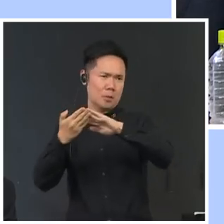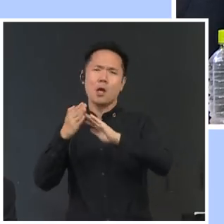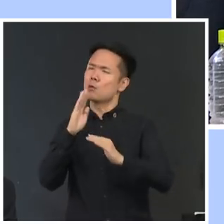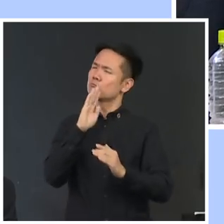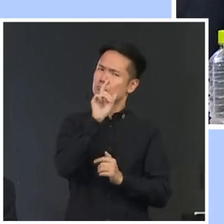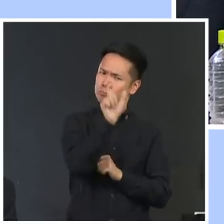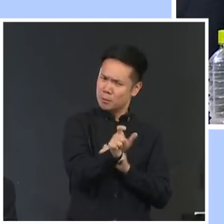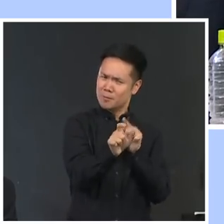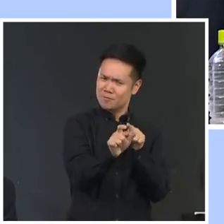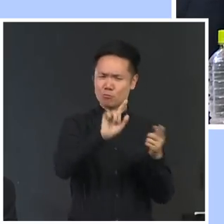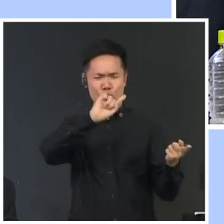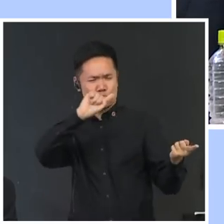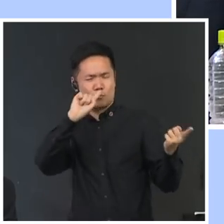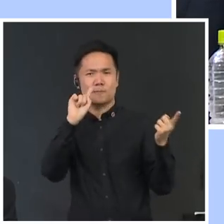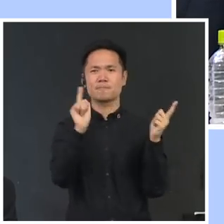So once again, we are seeing another s milestone.